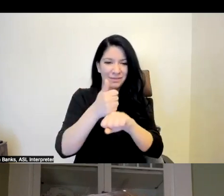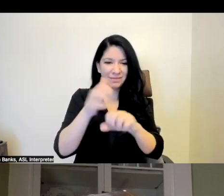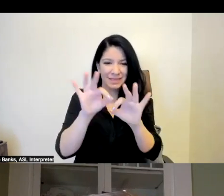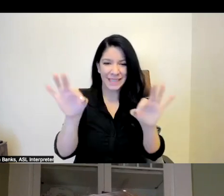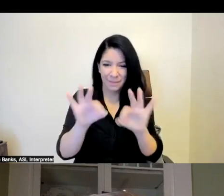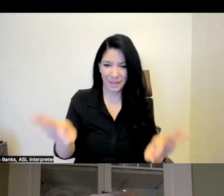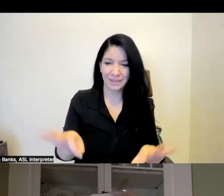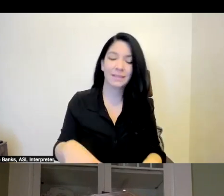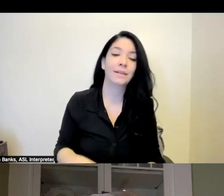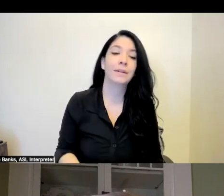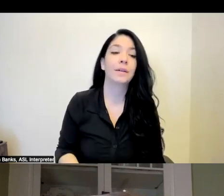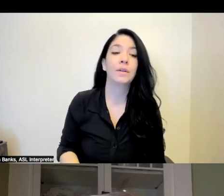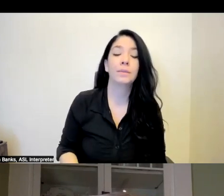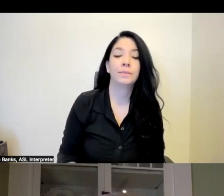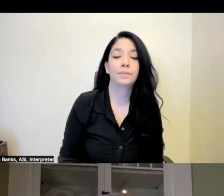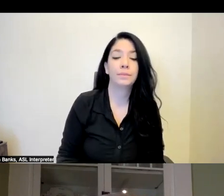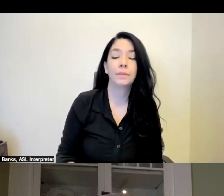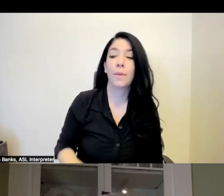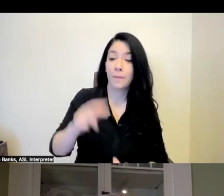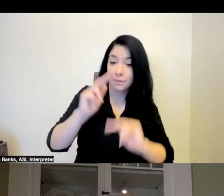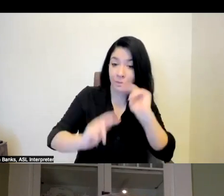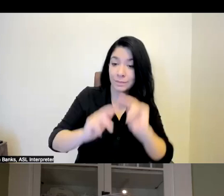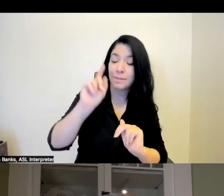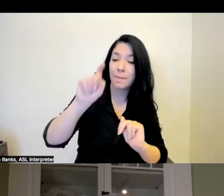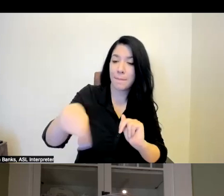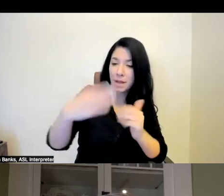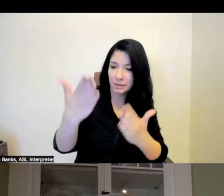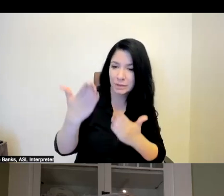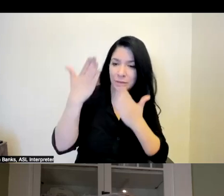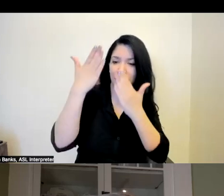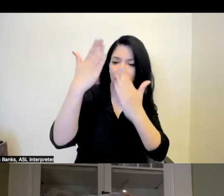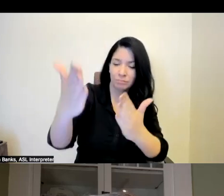saying healthcare facilities must provide reasonable accommodations to protect patients with